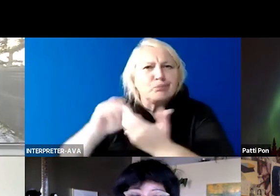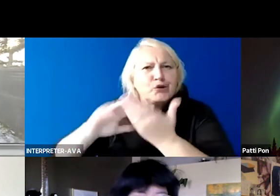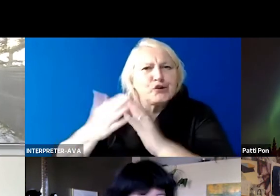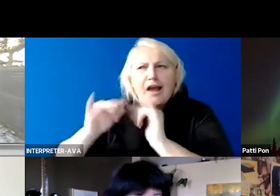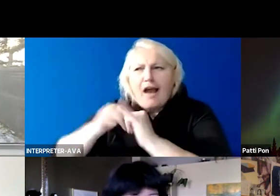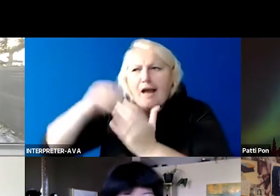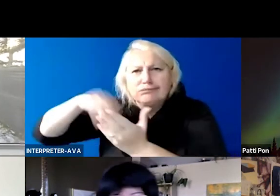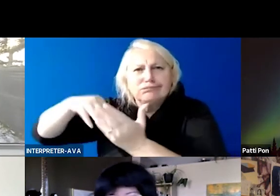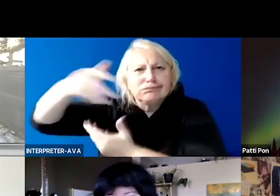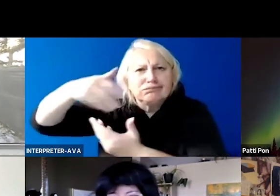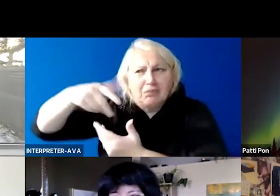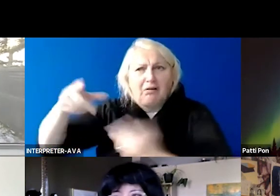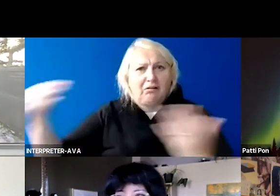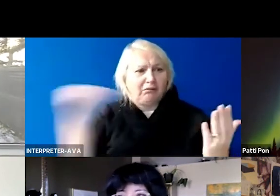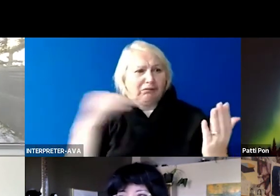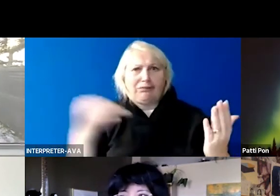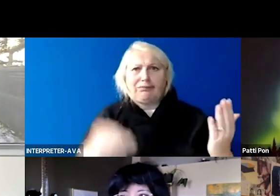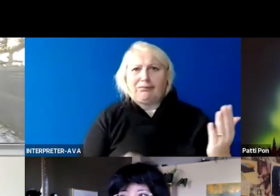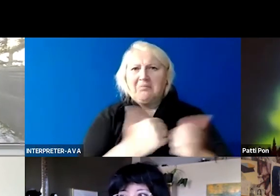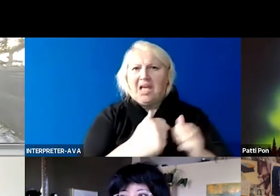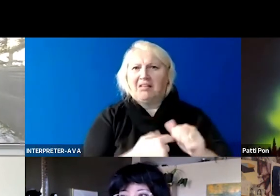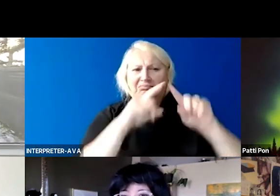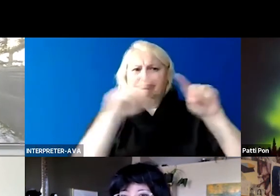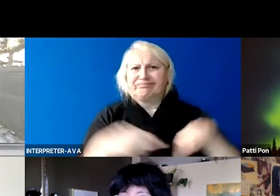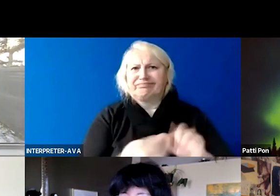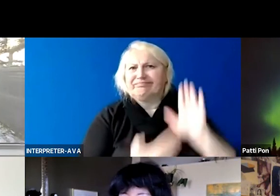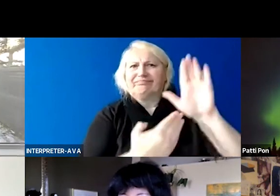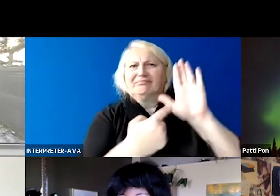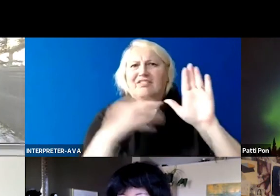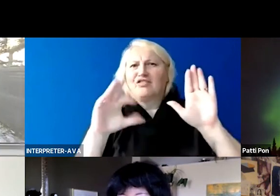And then once we got the City of Calgary grant in,